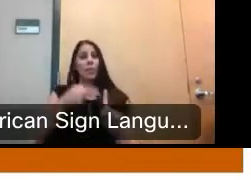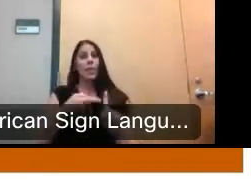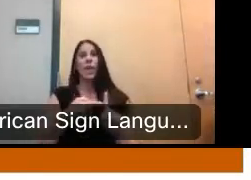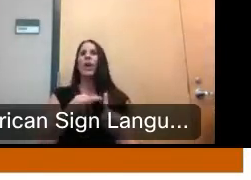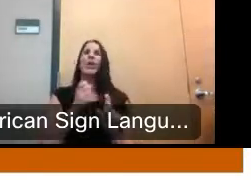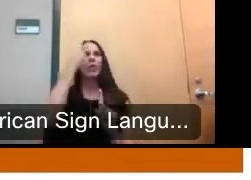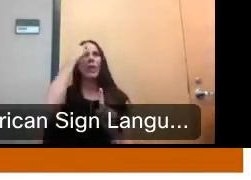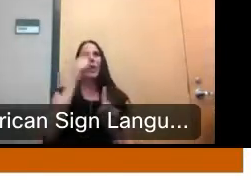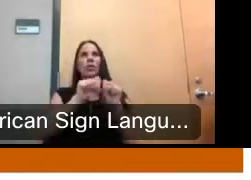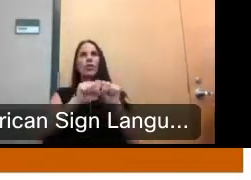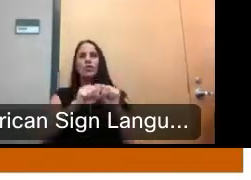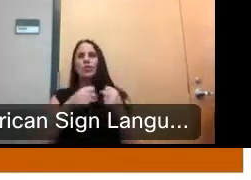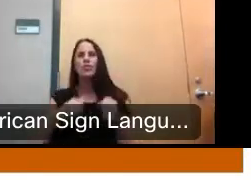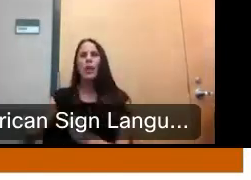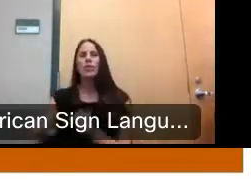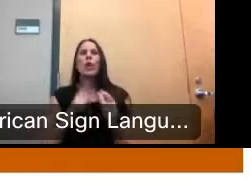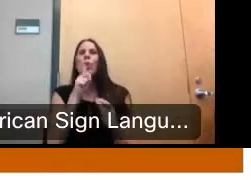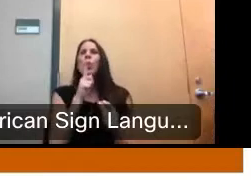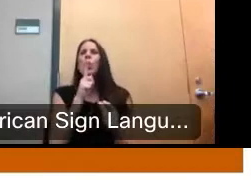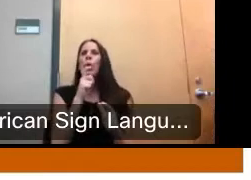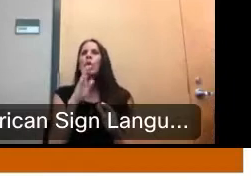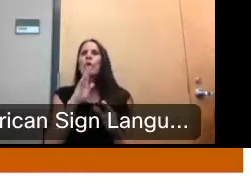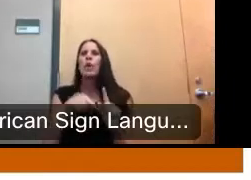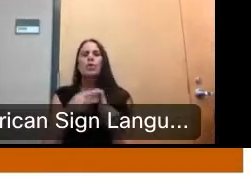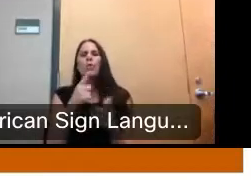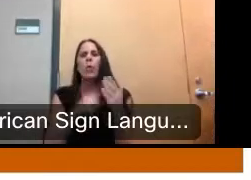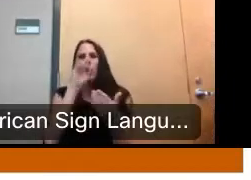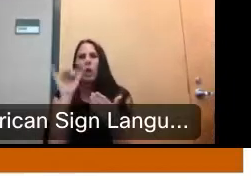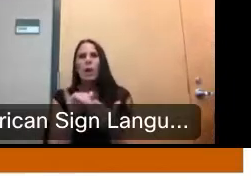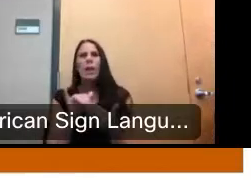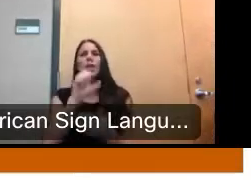to them? And then finally tactics, what does it look like on social media? On a billboard